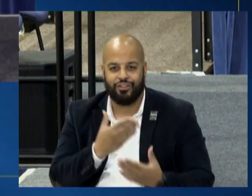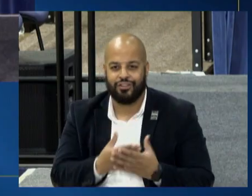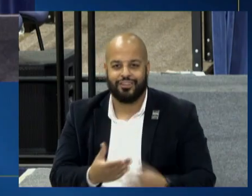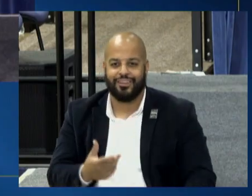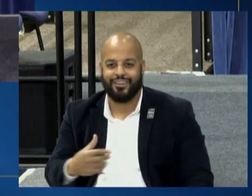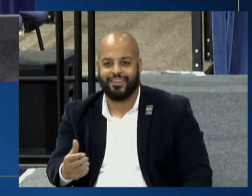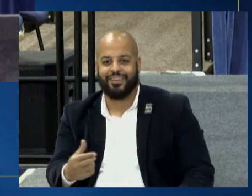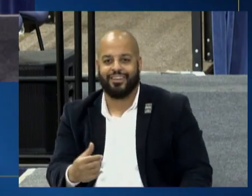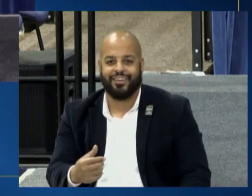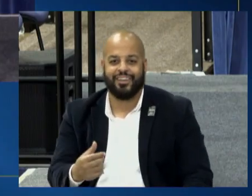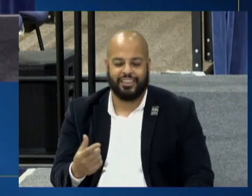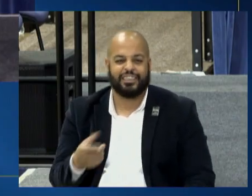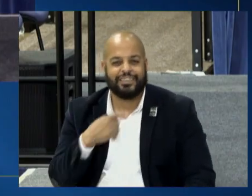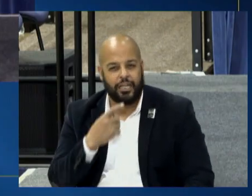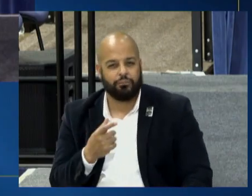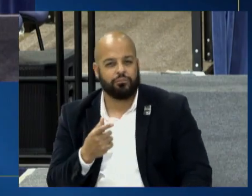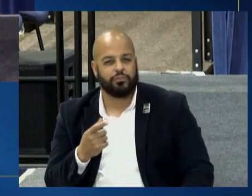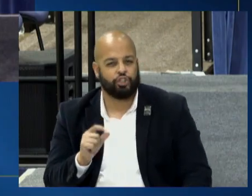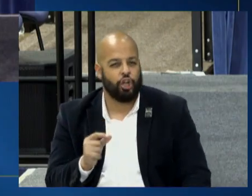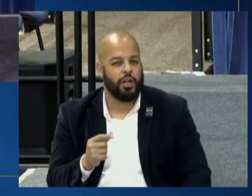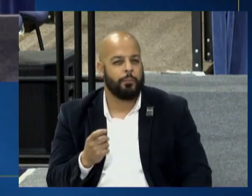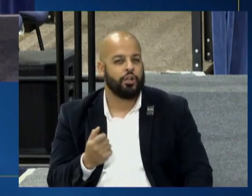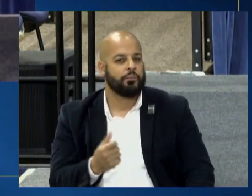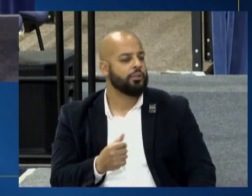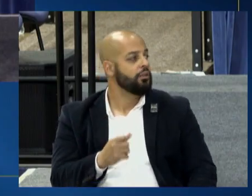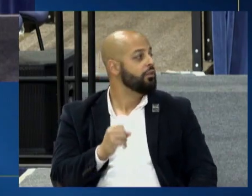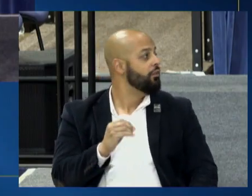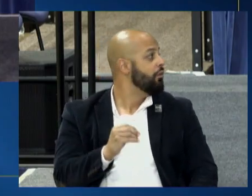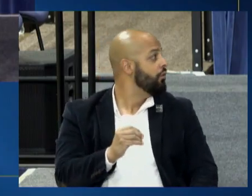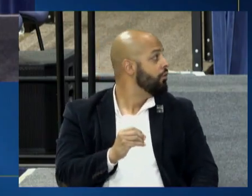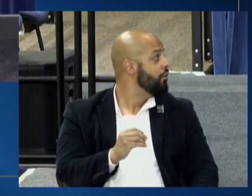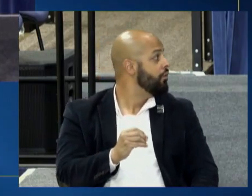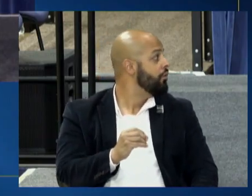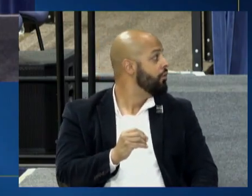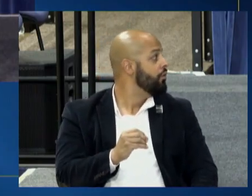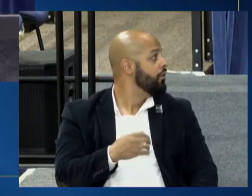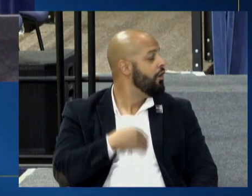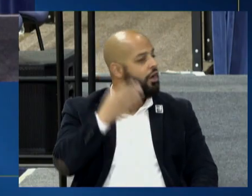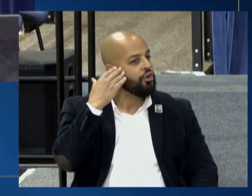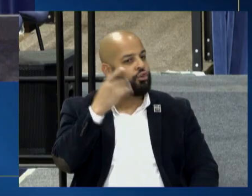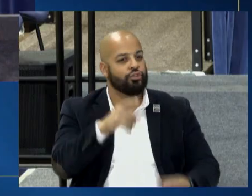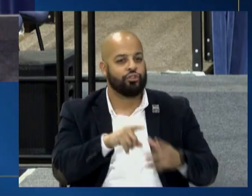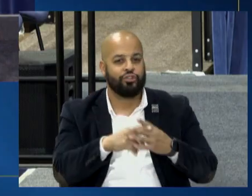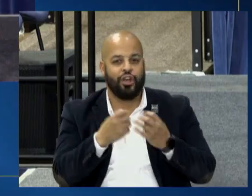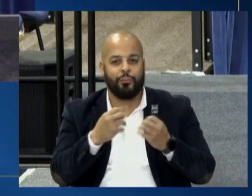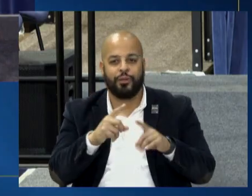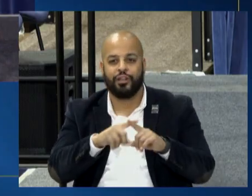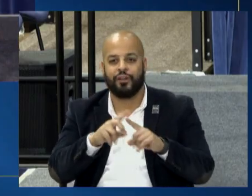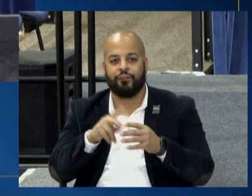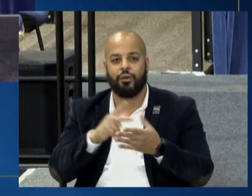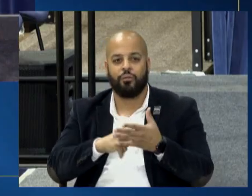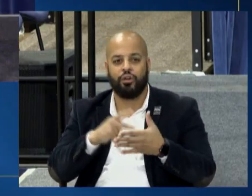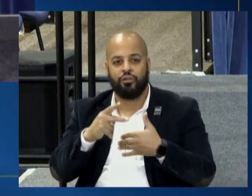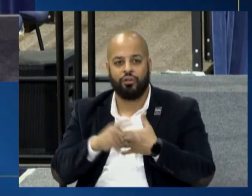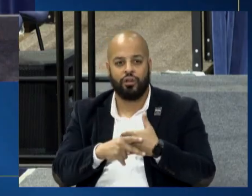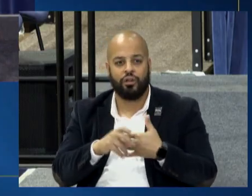Stephen Konya: -- you share the alignment there. So, I know you have launched a ton of programs and you are getting money out the door.